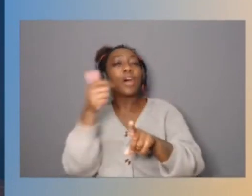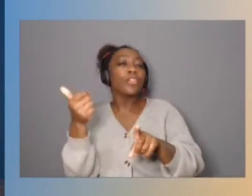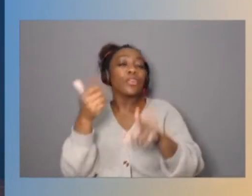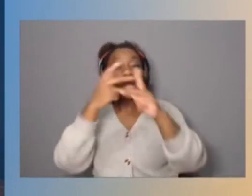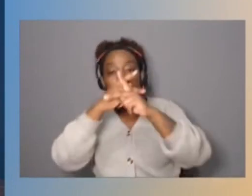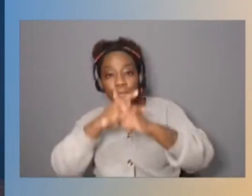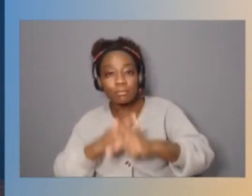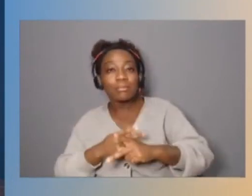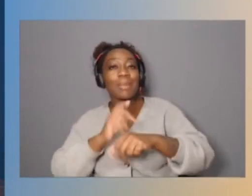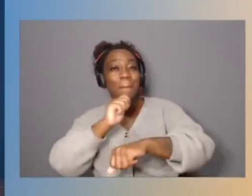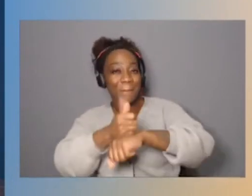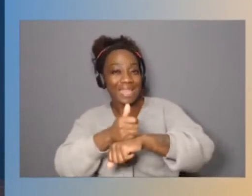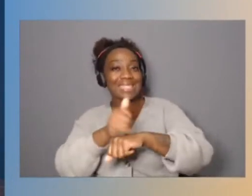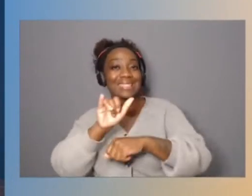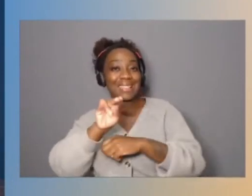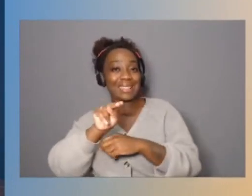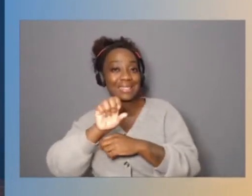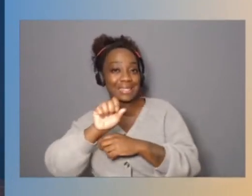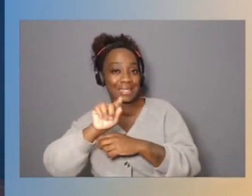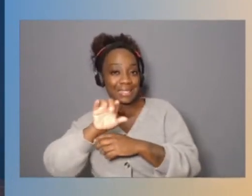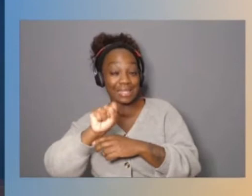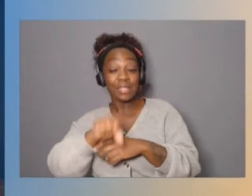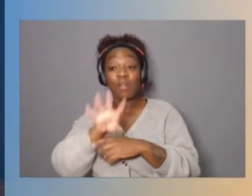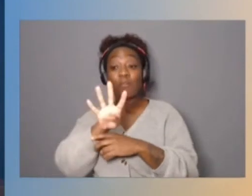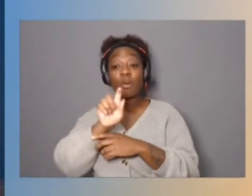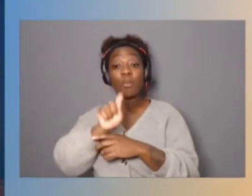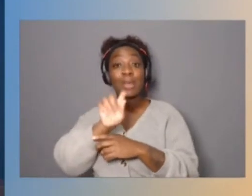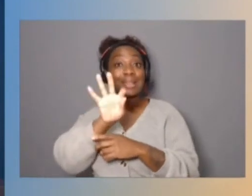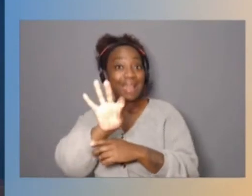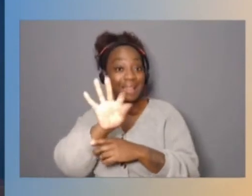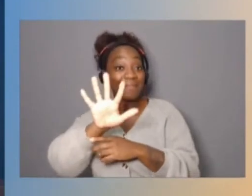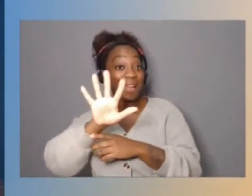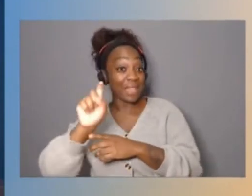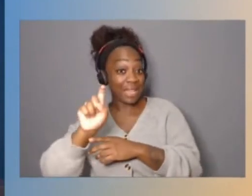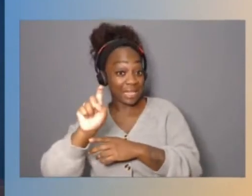So 4.95x, higher throughput over G40DN